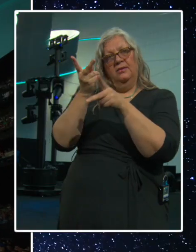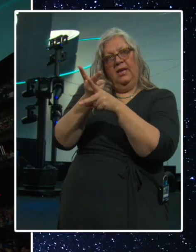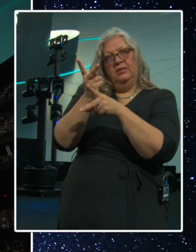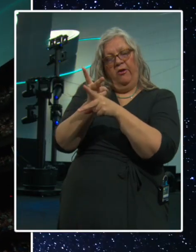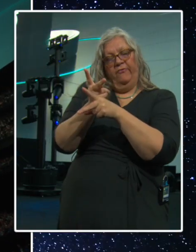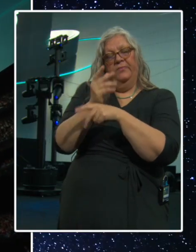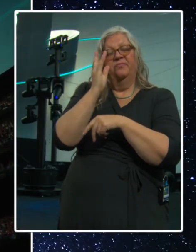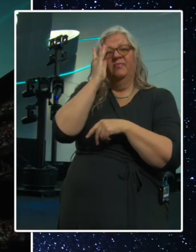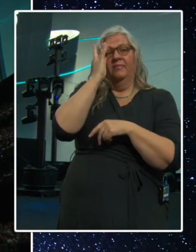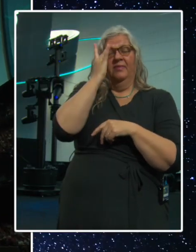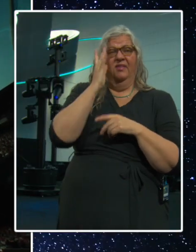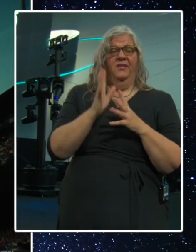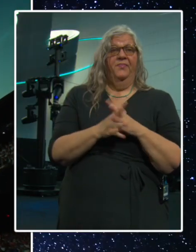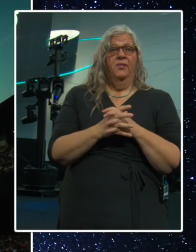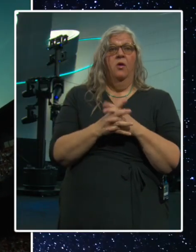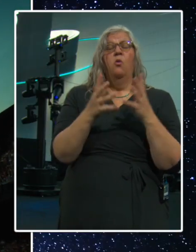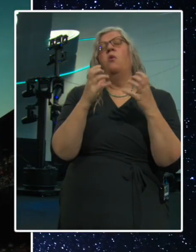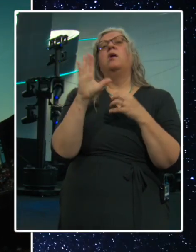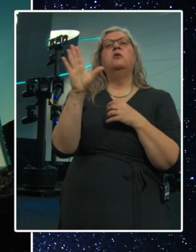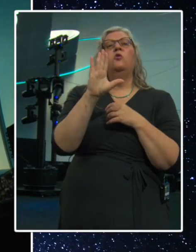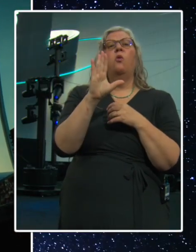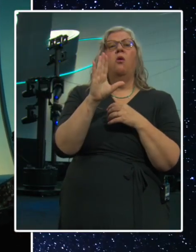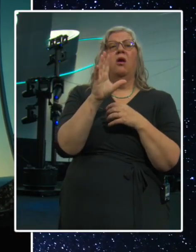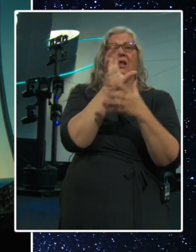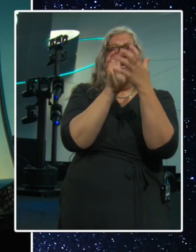Want to get your cloud costs under control?